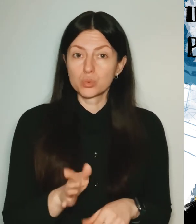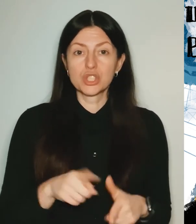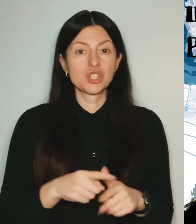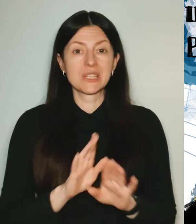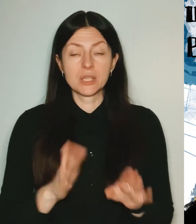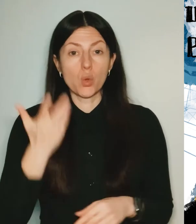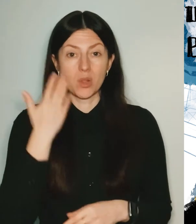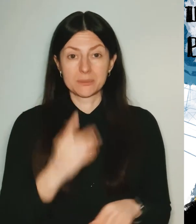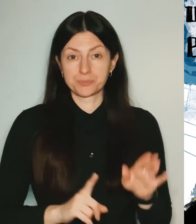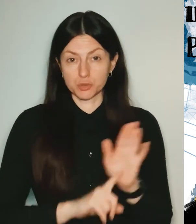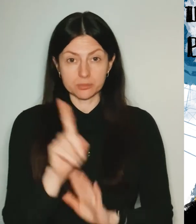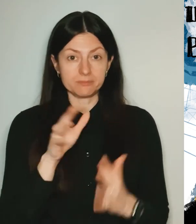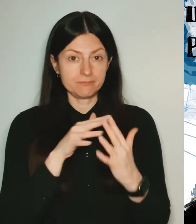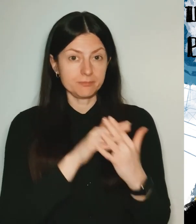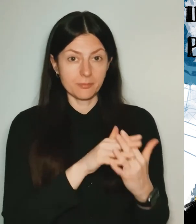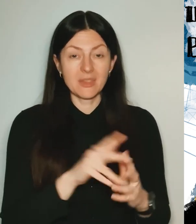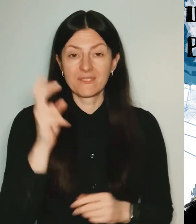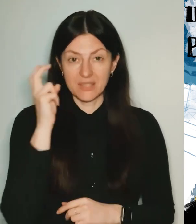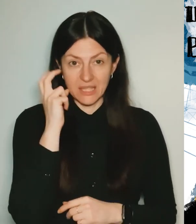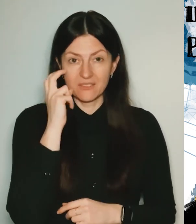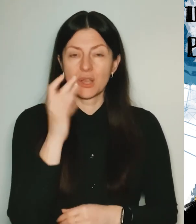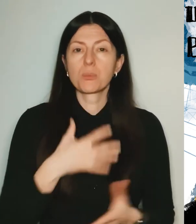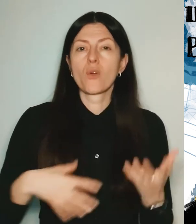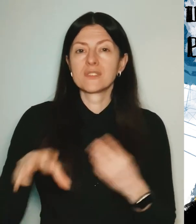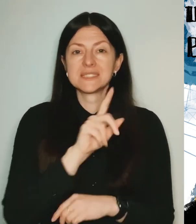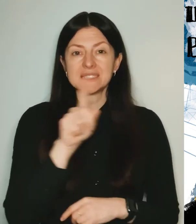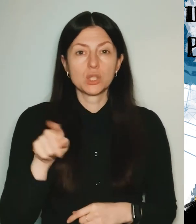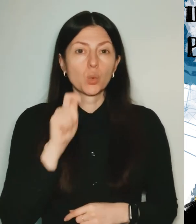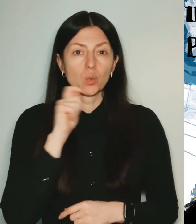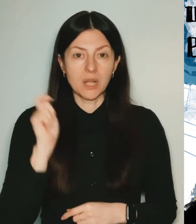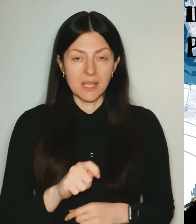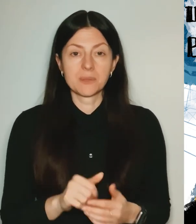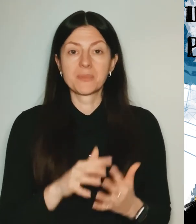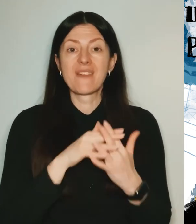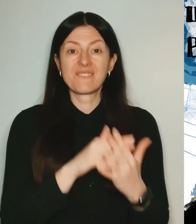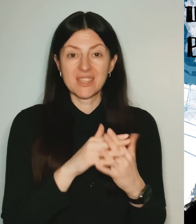But when Kyiv and other cities were attacked, all around Ukraine…